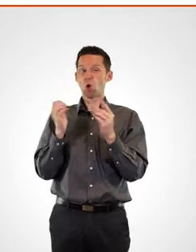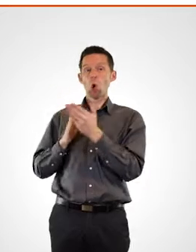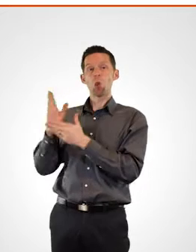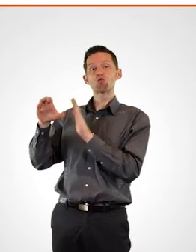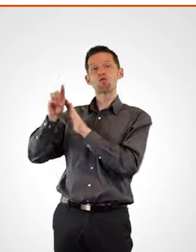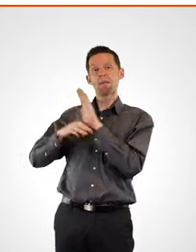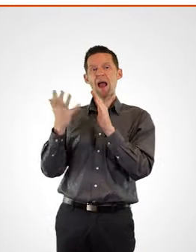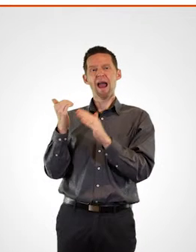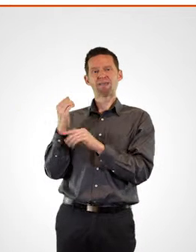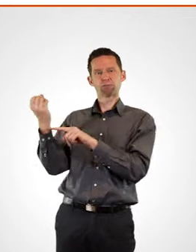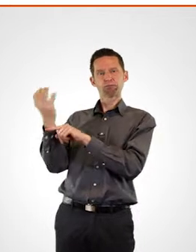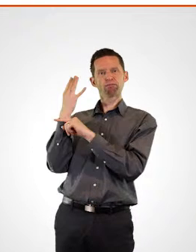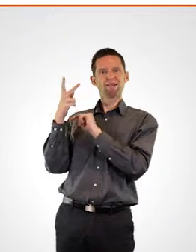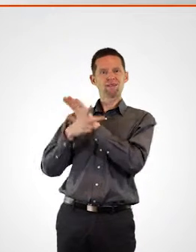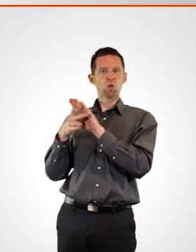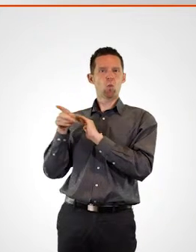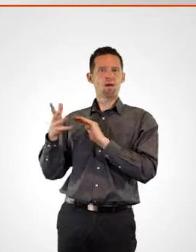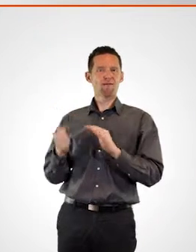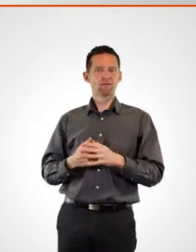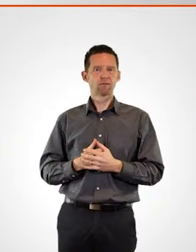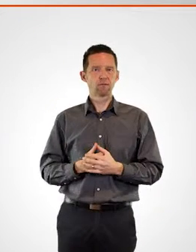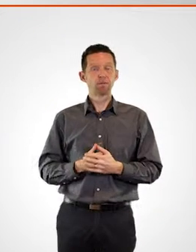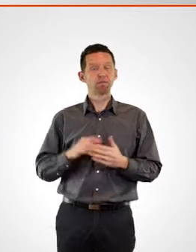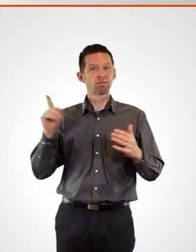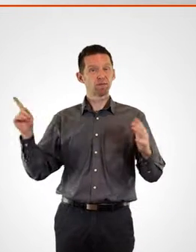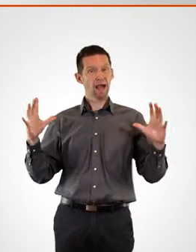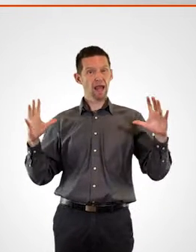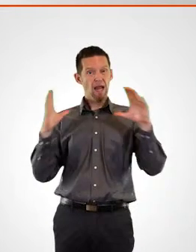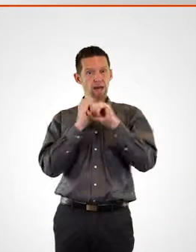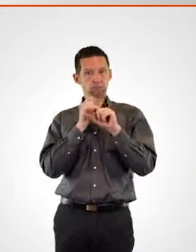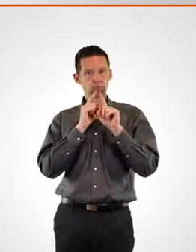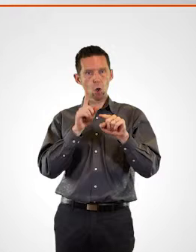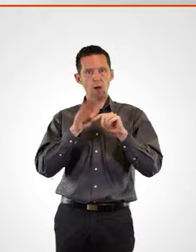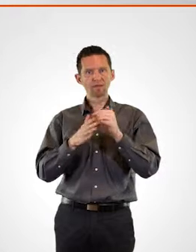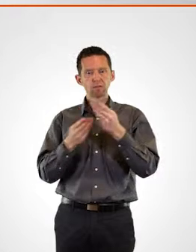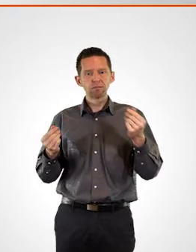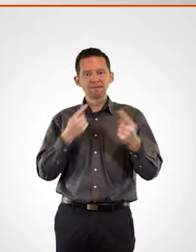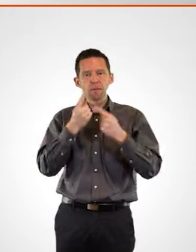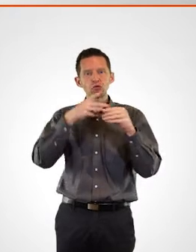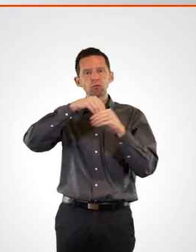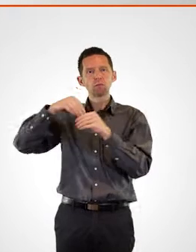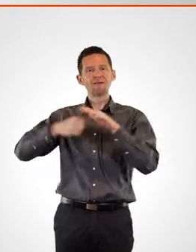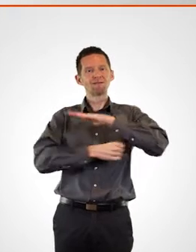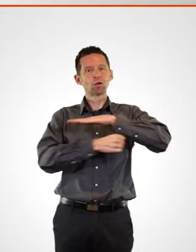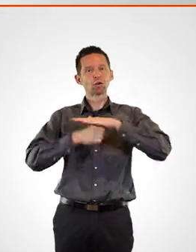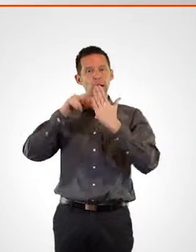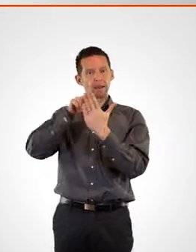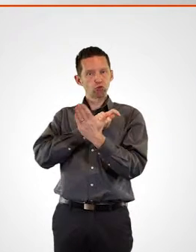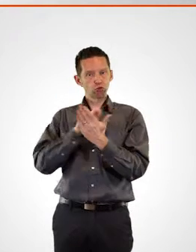within the entire curriculum. That really wraps up our orientation to the materials in Foundations for Literacy.